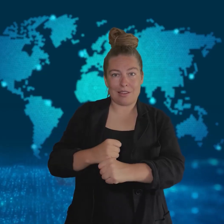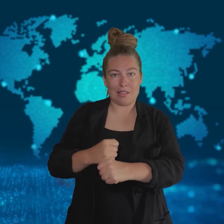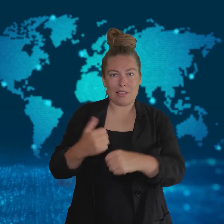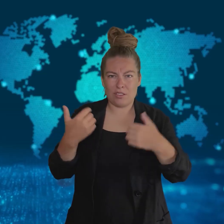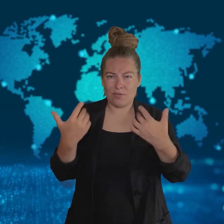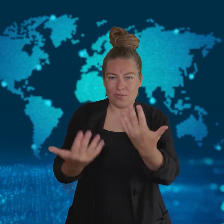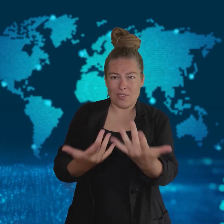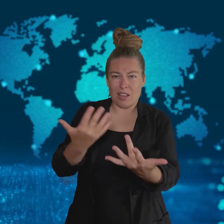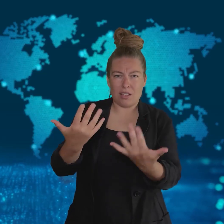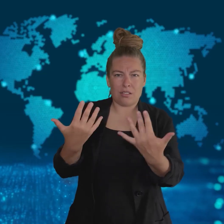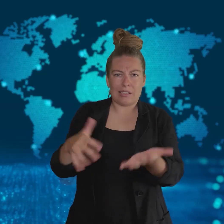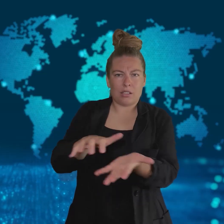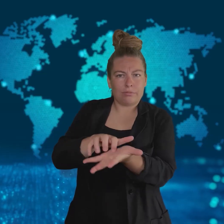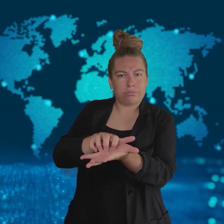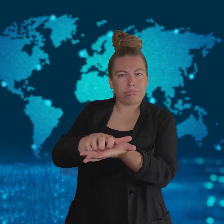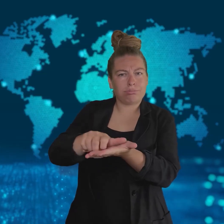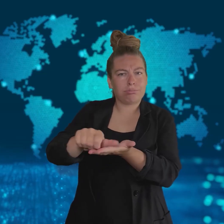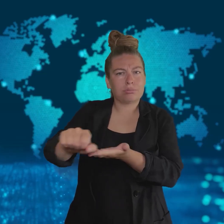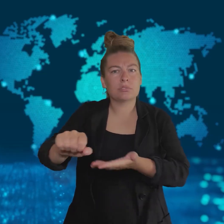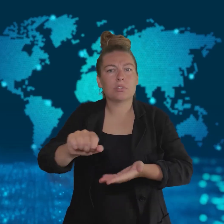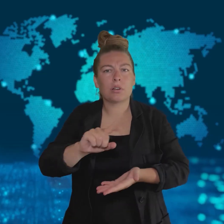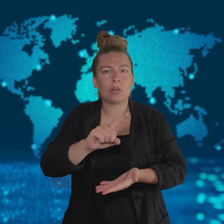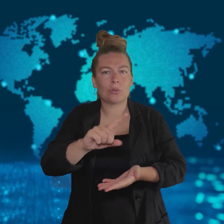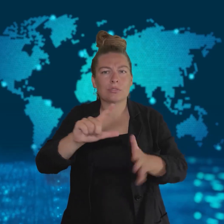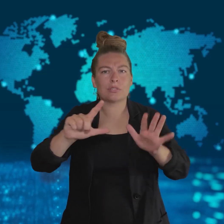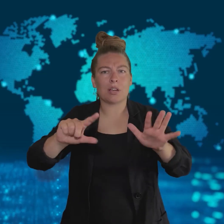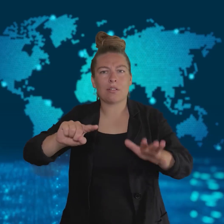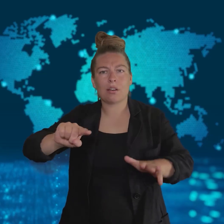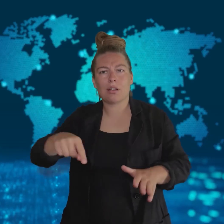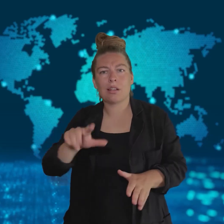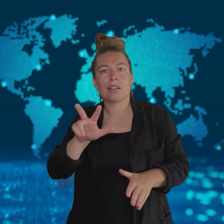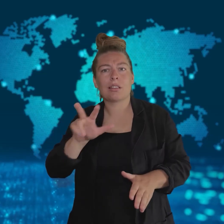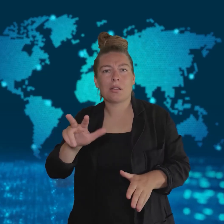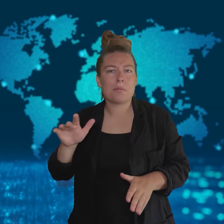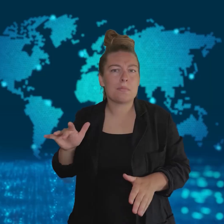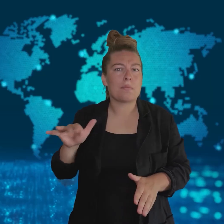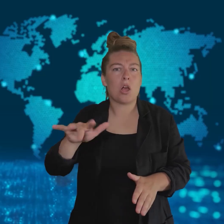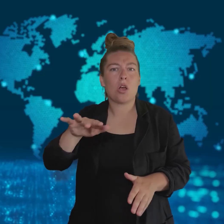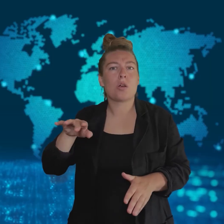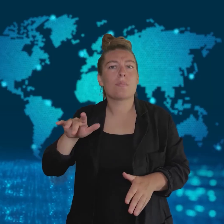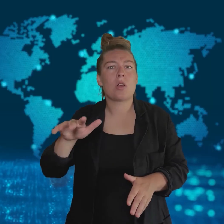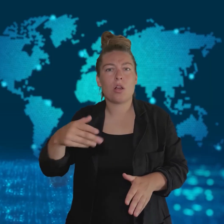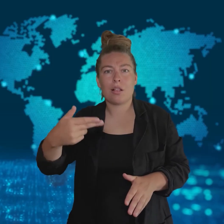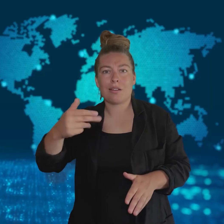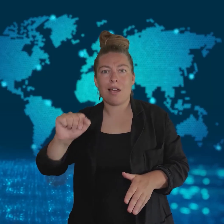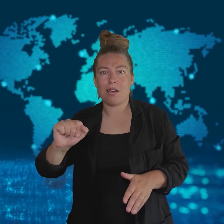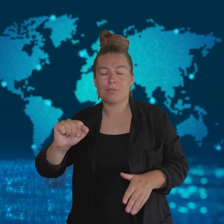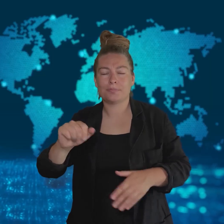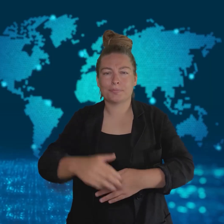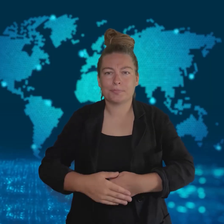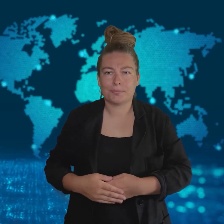17.3 million hectares burned.